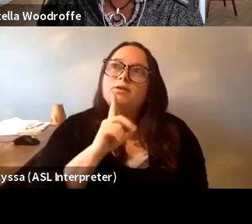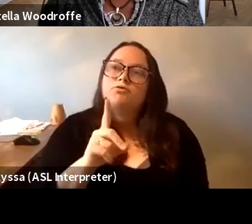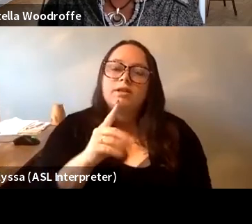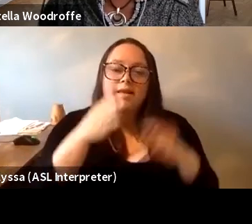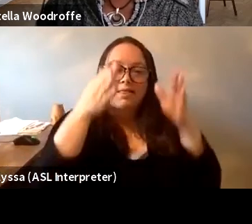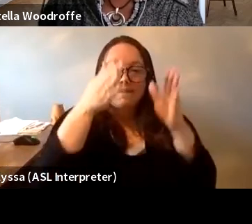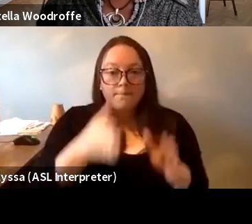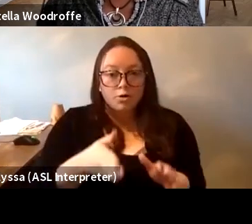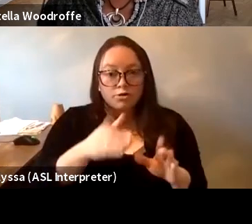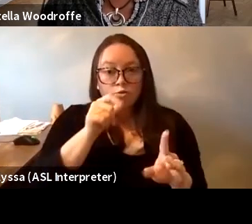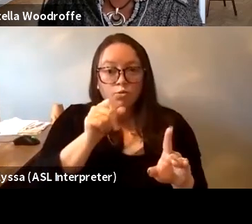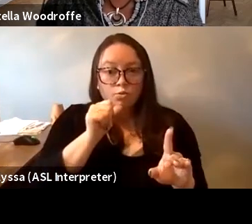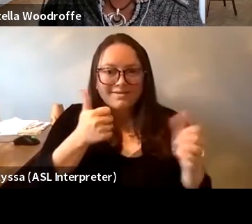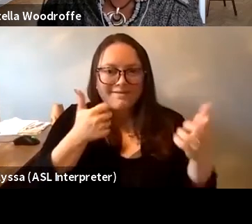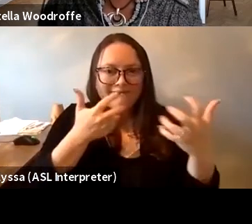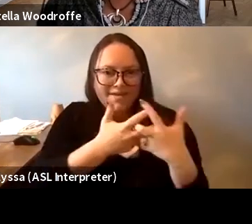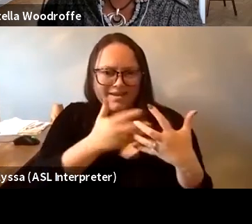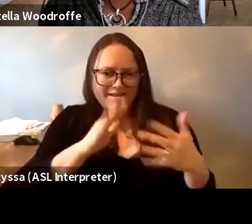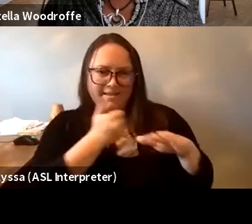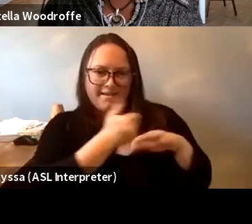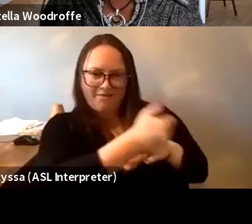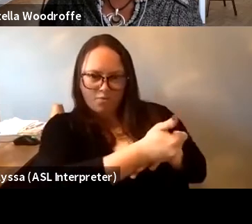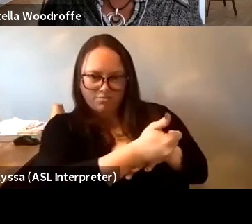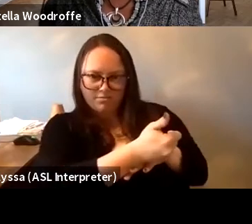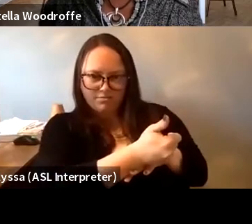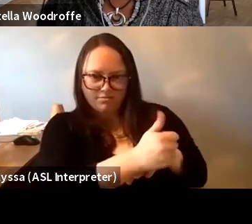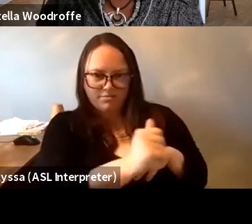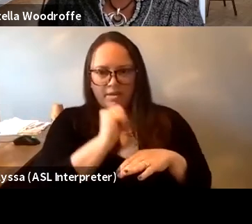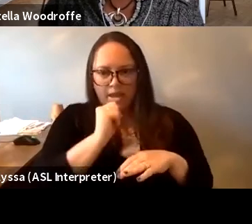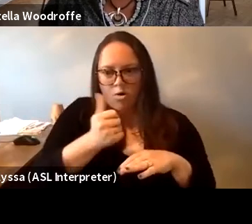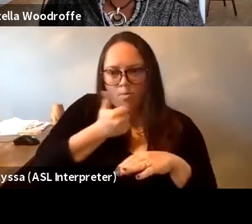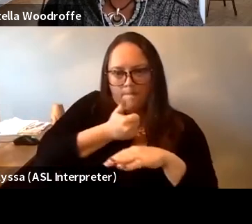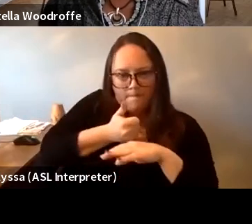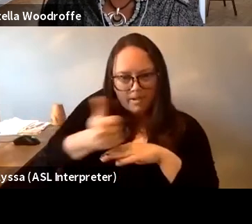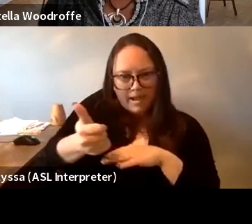who is at fault, not the box And that's what needs that's